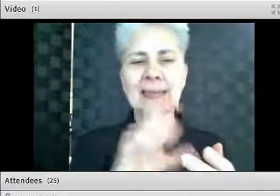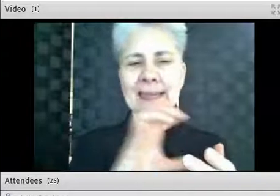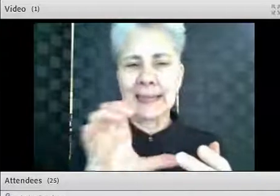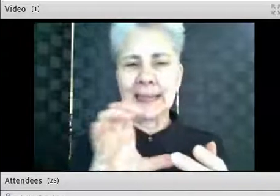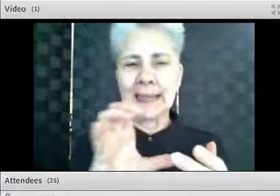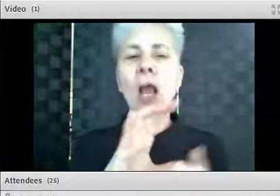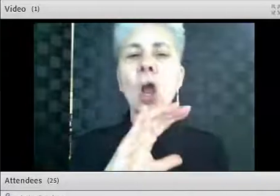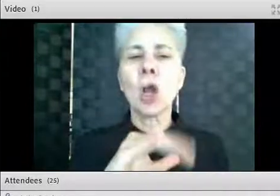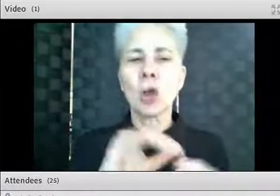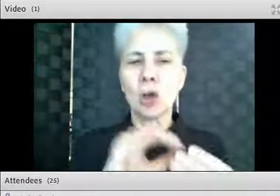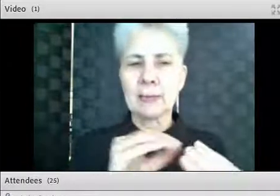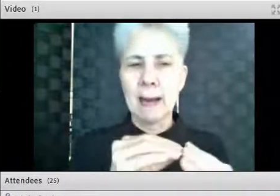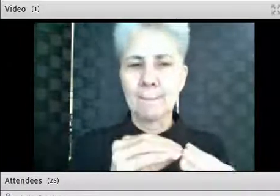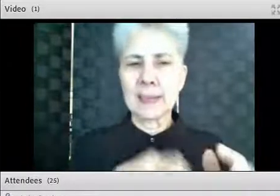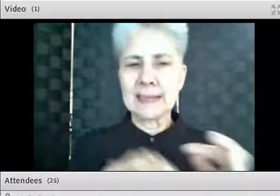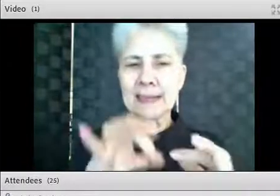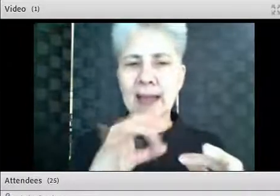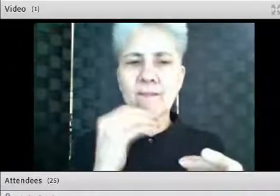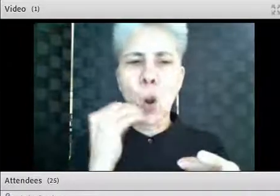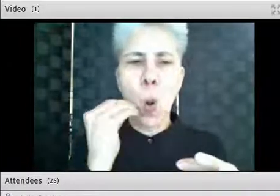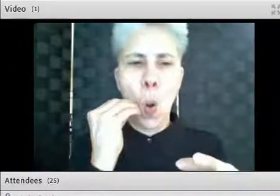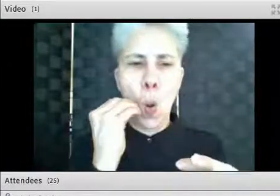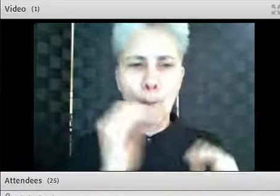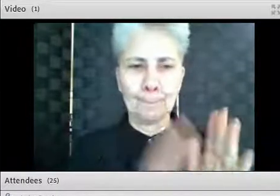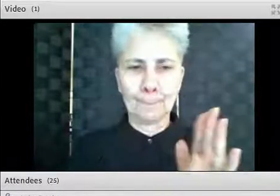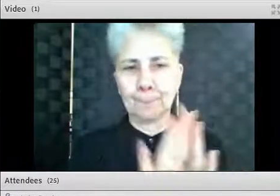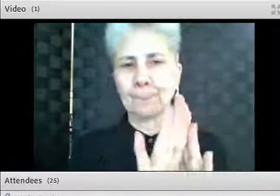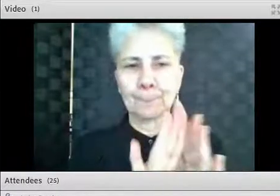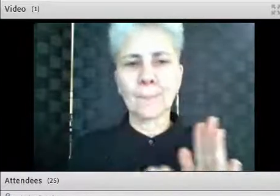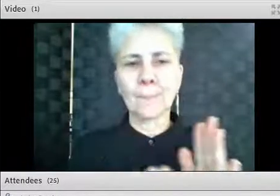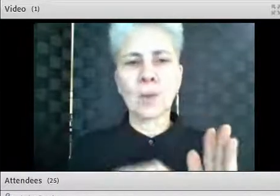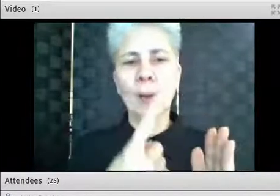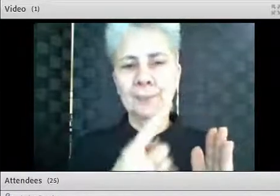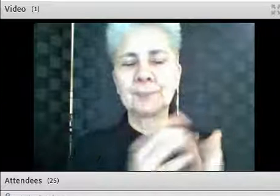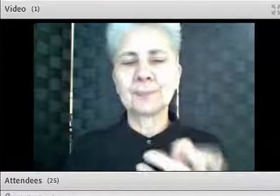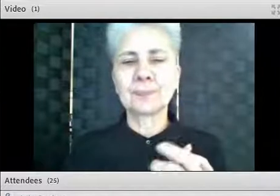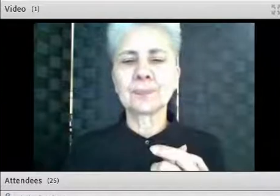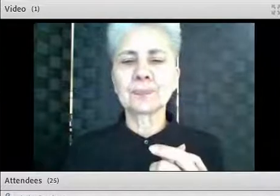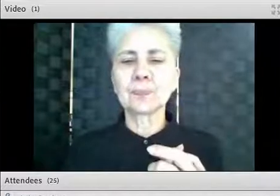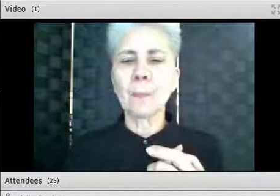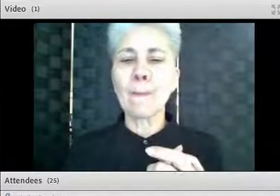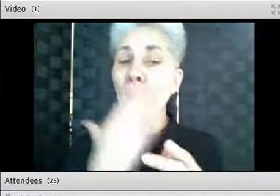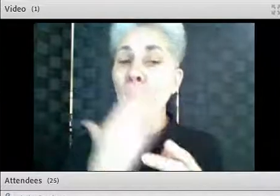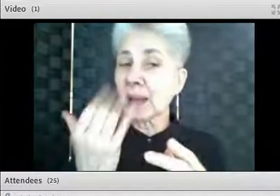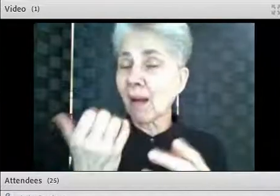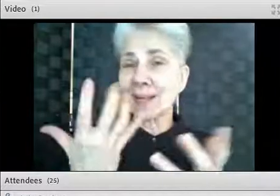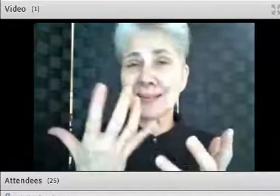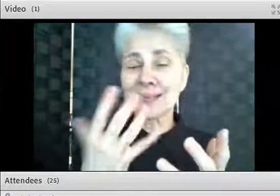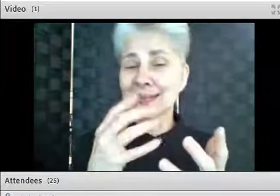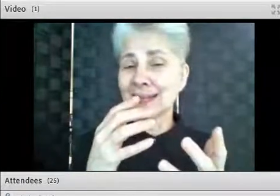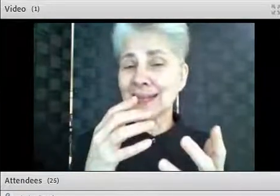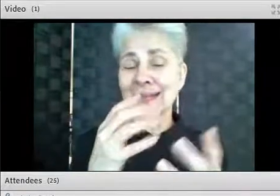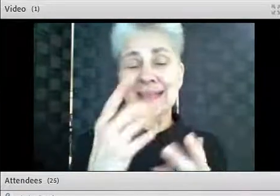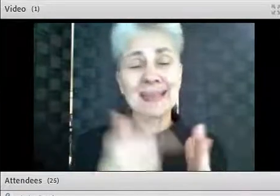as opposed to kind of their homegrown one there because, I mean, in these -- Like I said, sometimes these local call numbers,